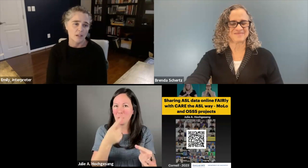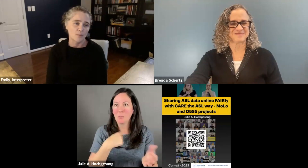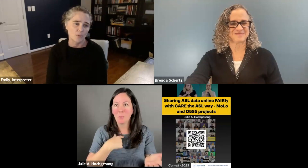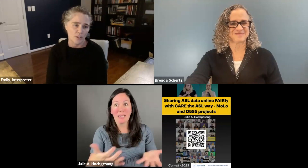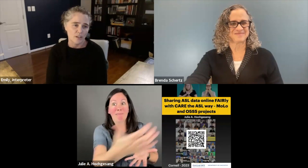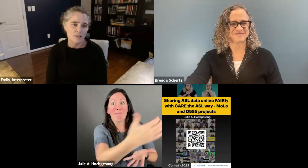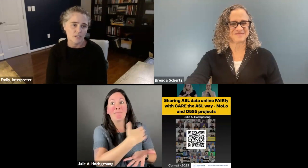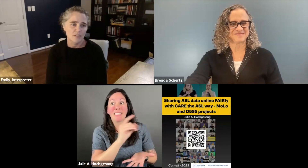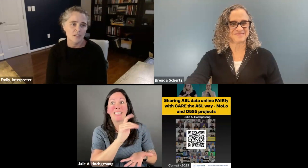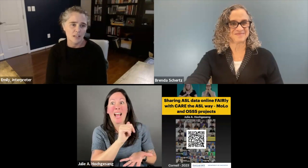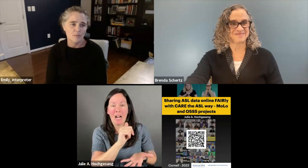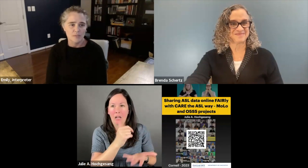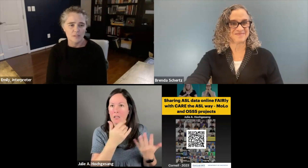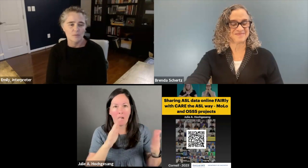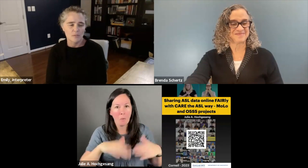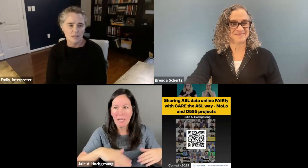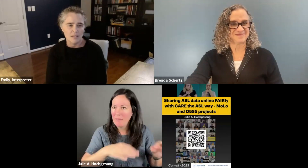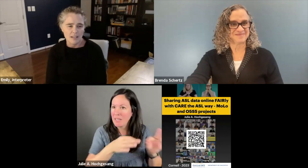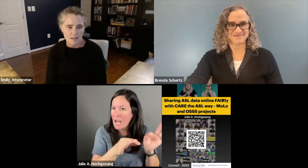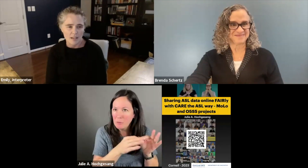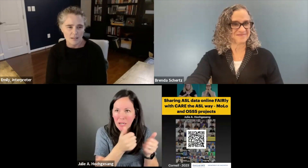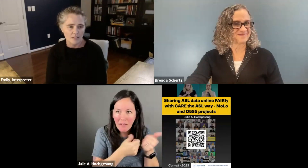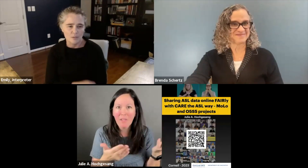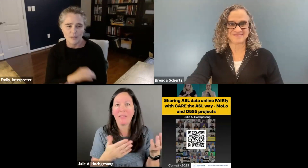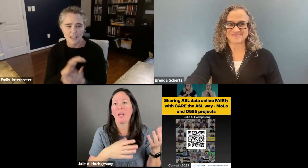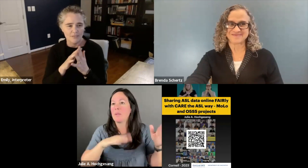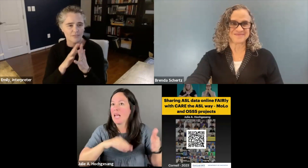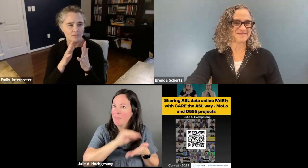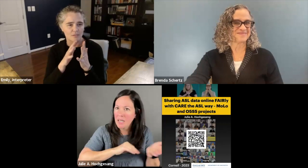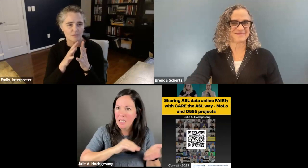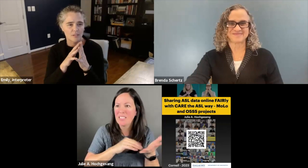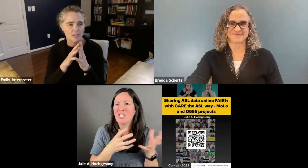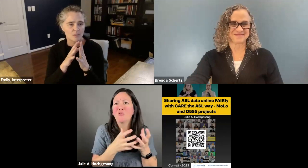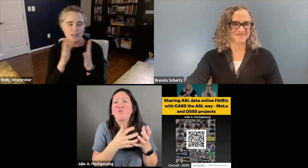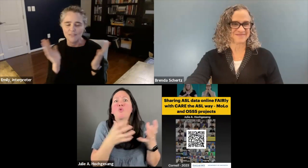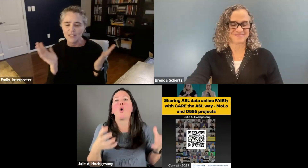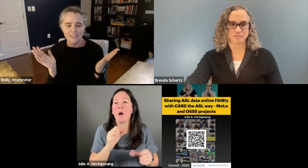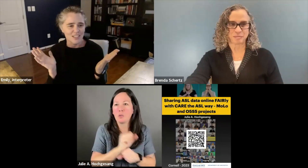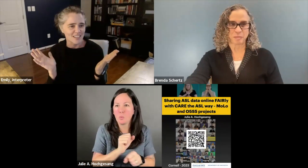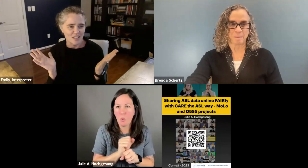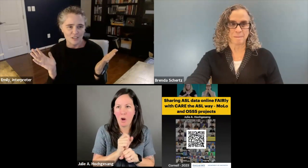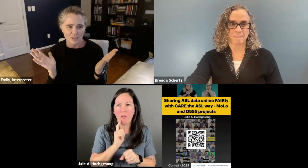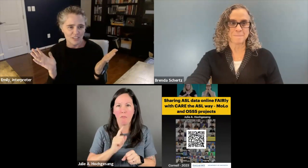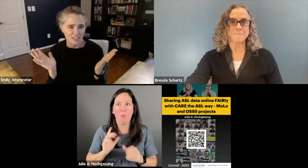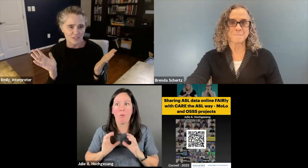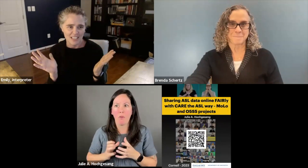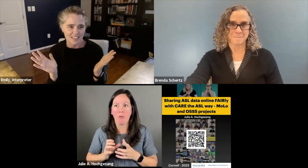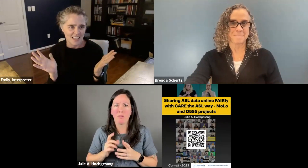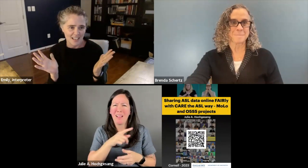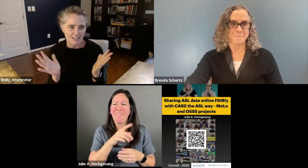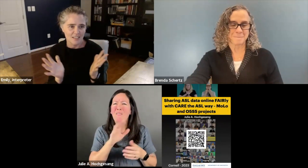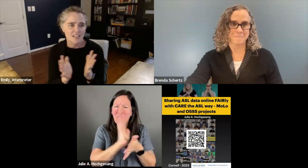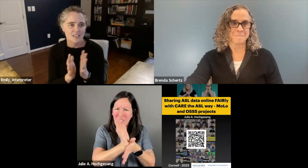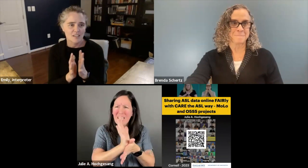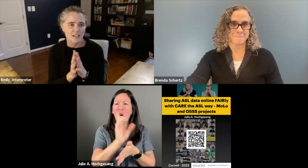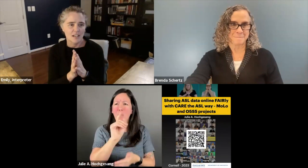our work I you know we have we haven't annotated all of our video data yet